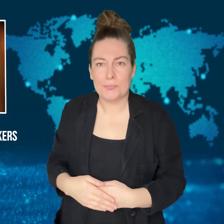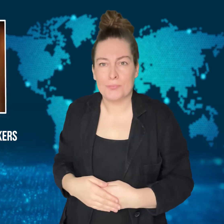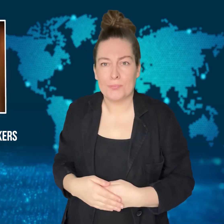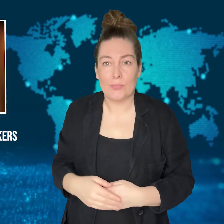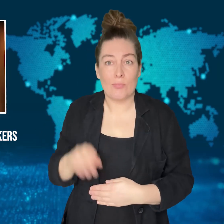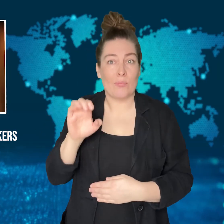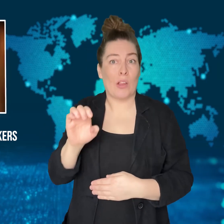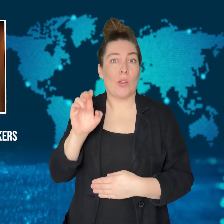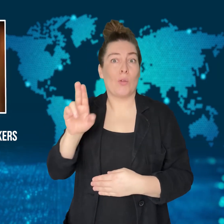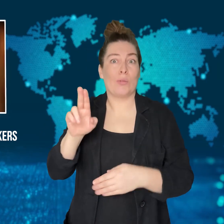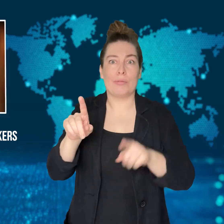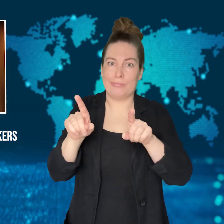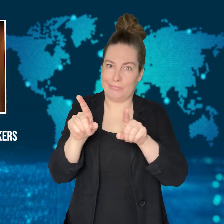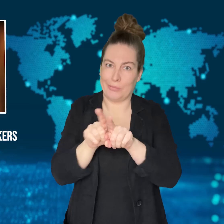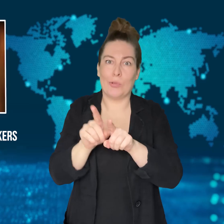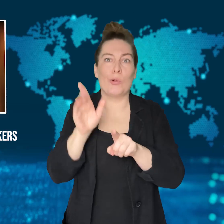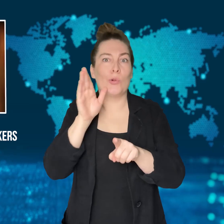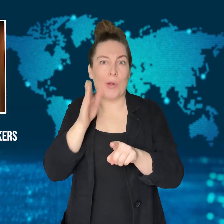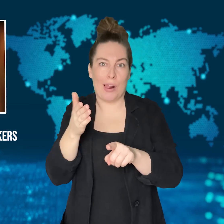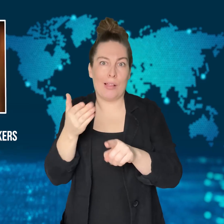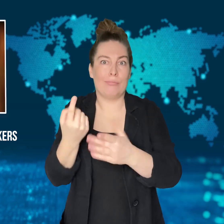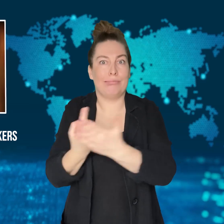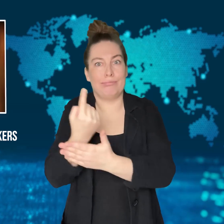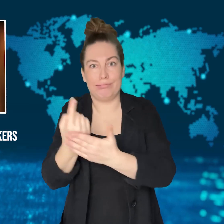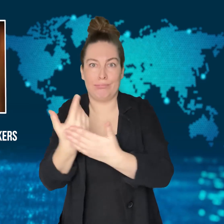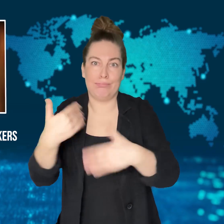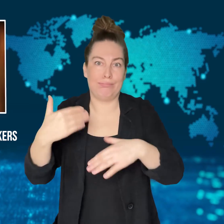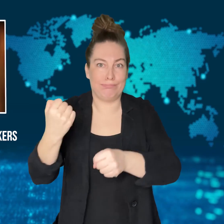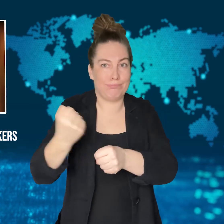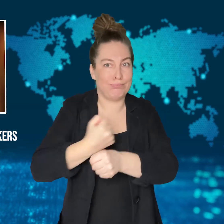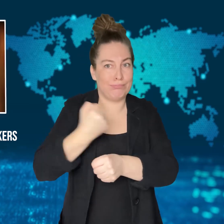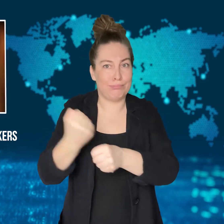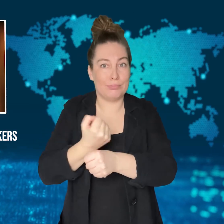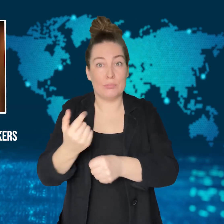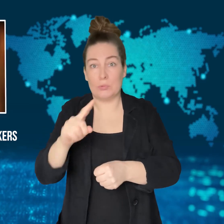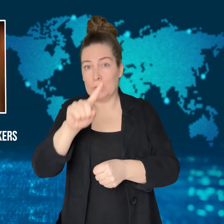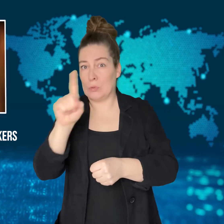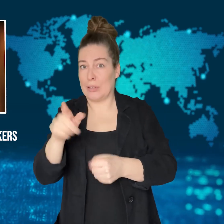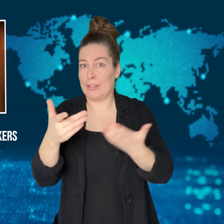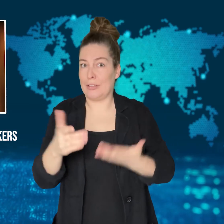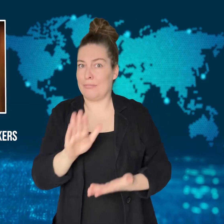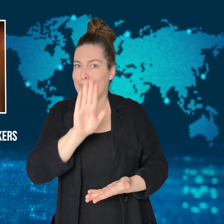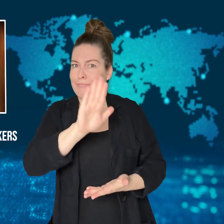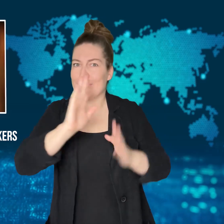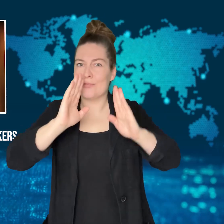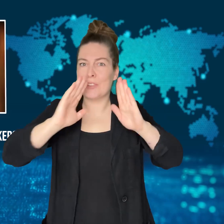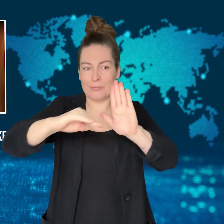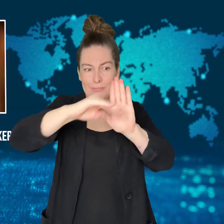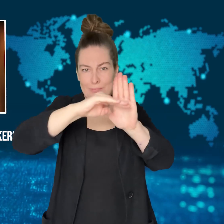be at the mercy of this kind of policy."